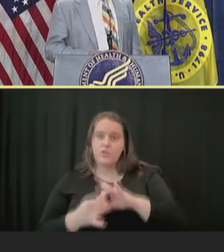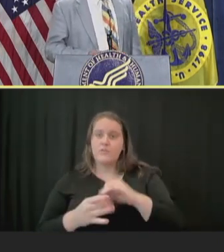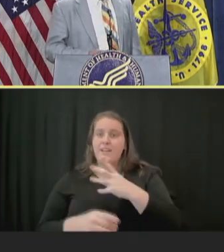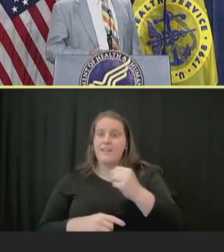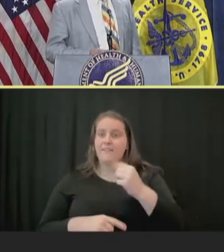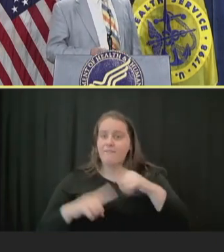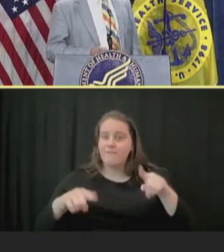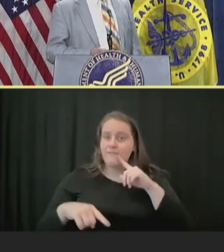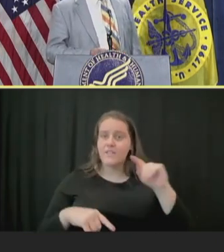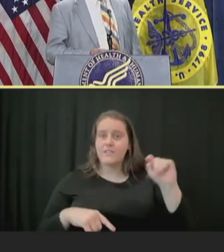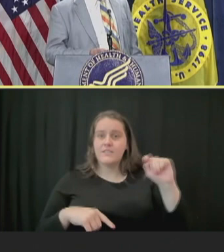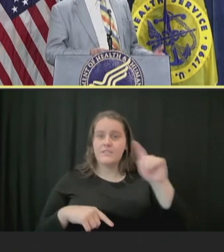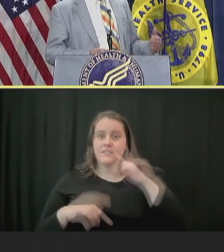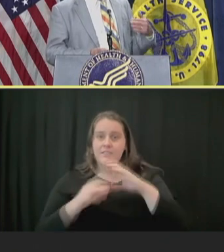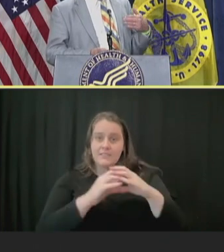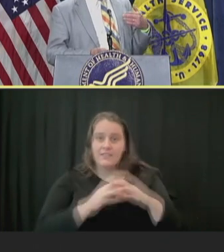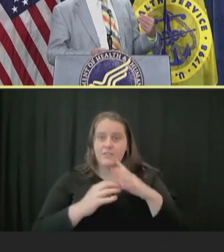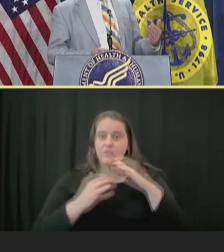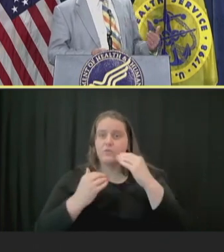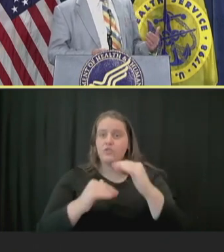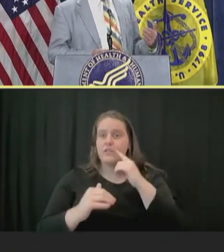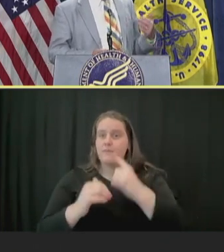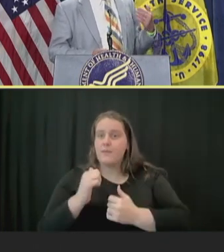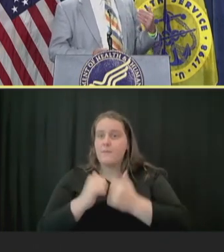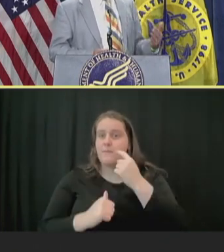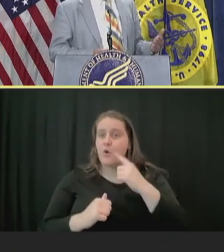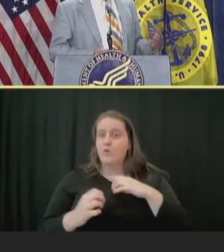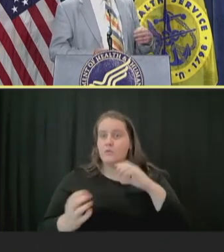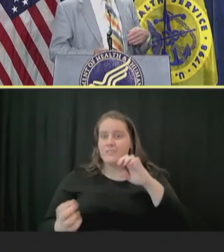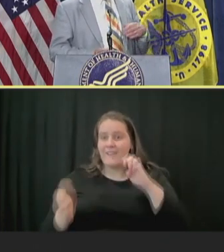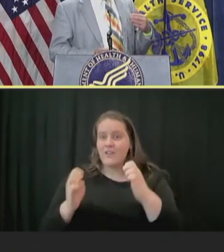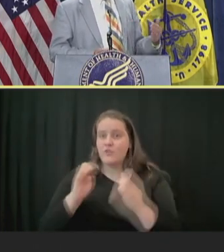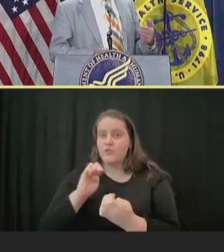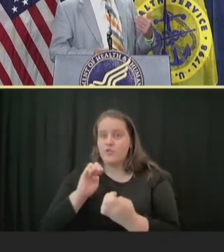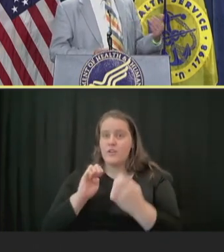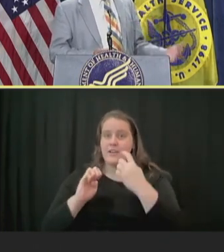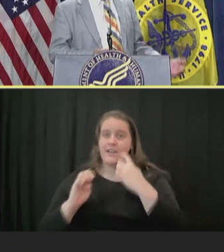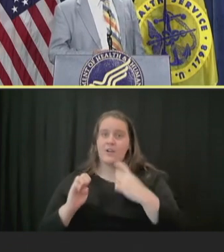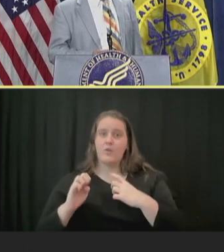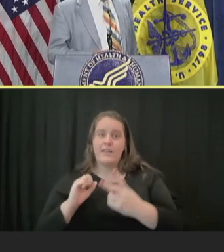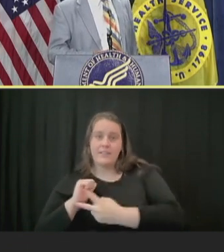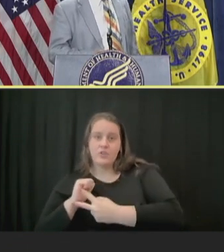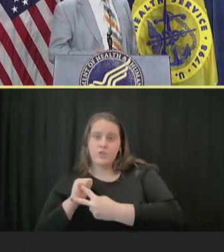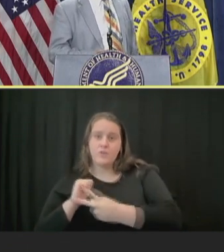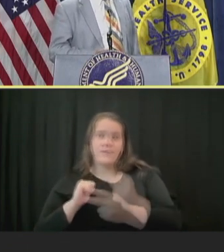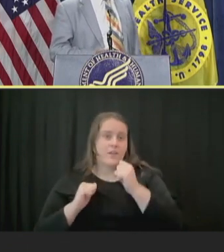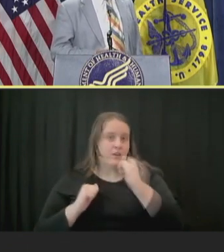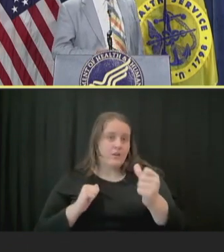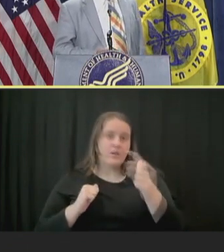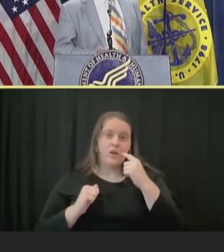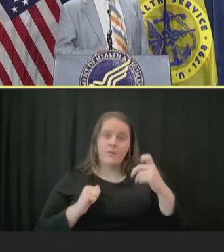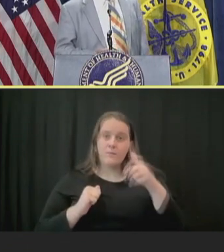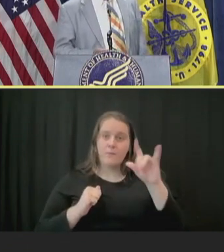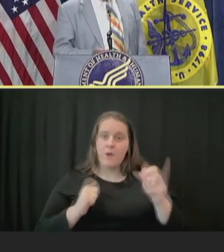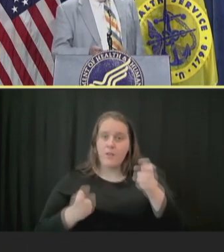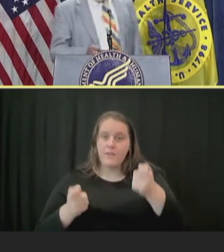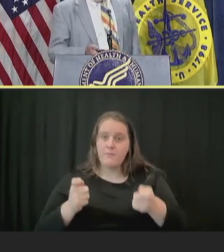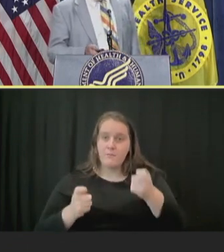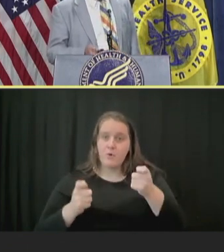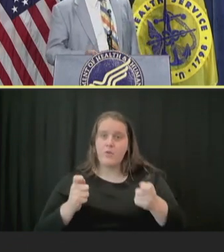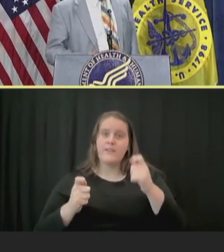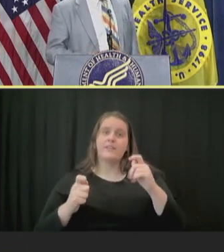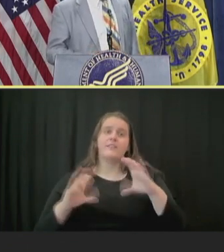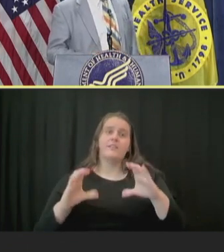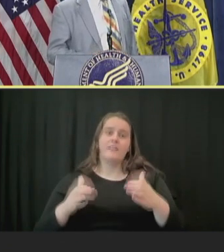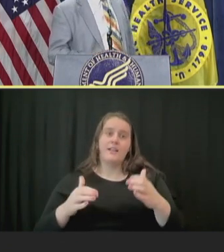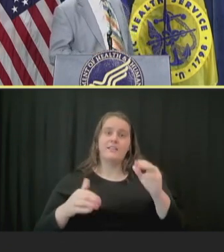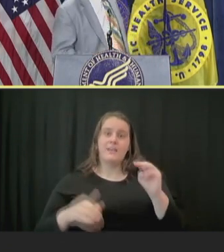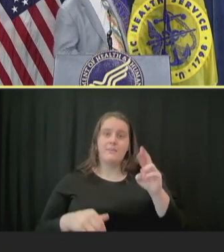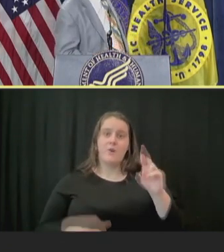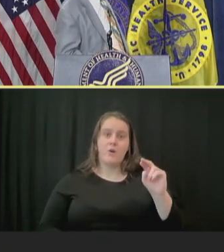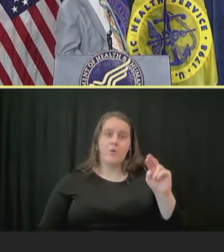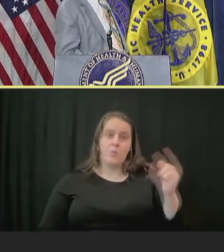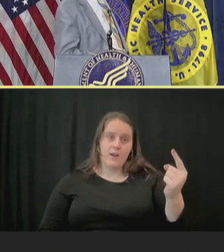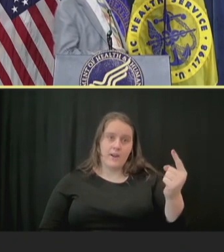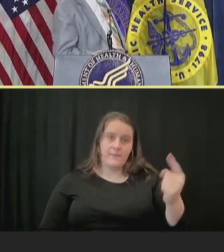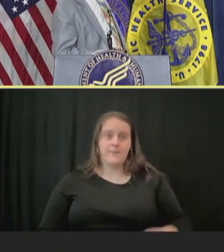restricted by the most evolutionary, conserved, non-polymorphic class 1 like molecule MR1.